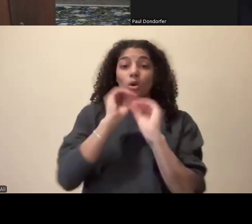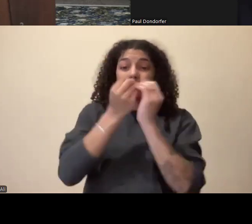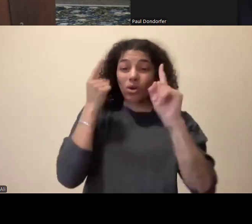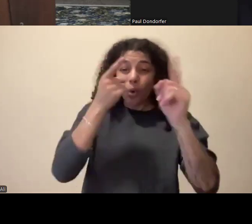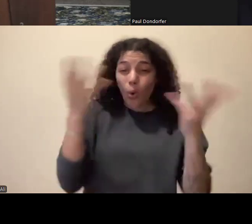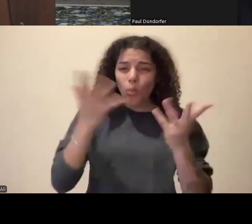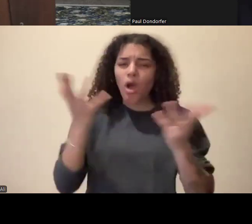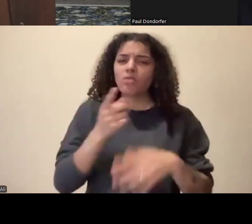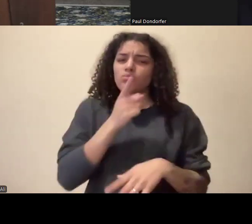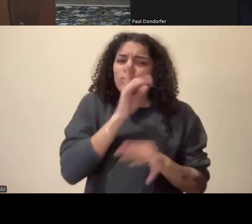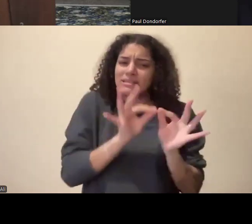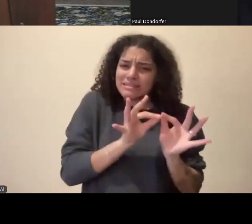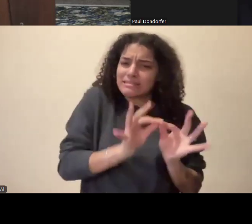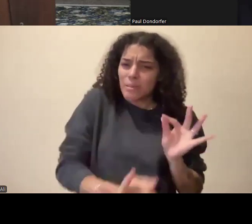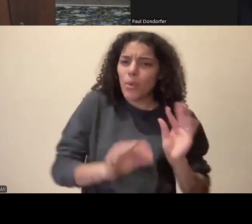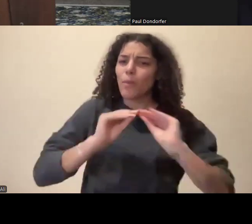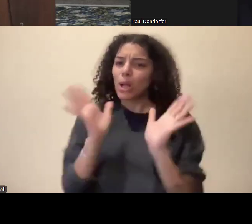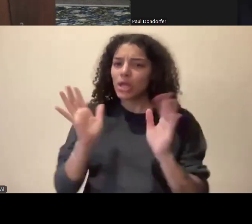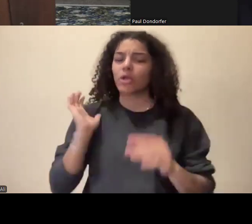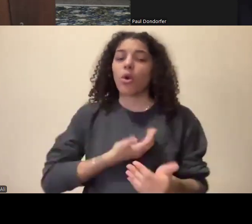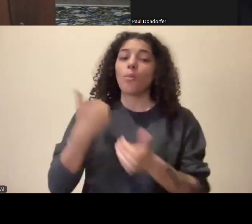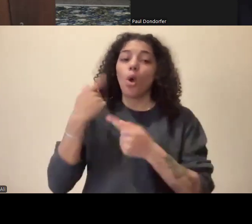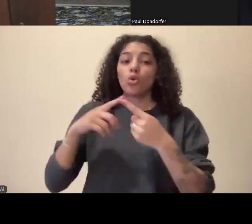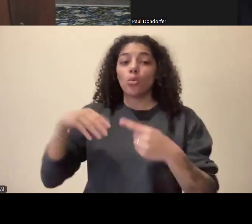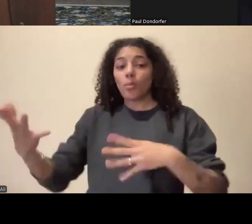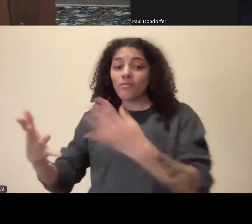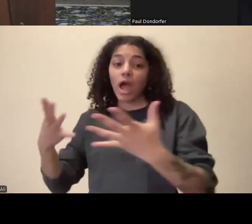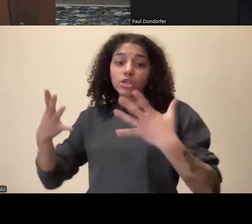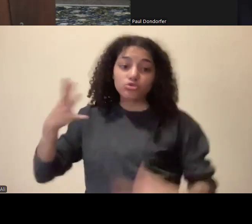prom dresses and accessories to young women in need offering them not only a beautiful gown but